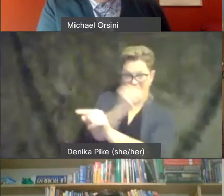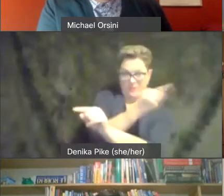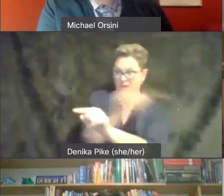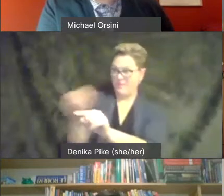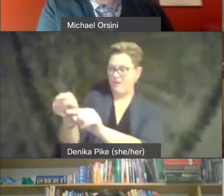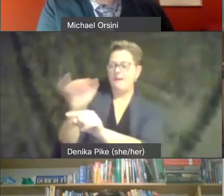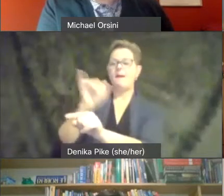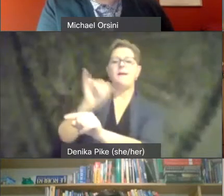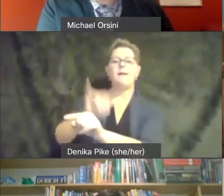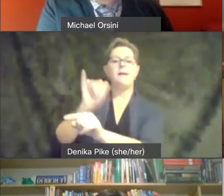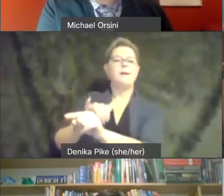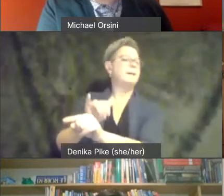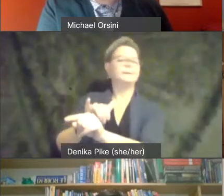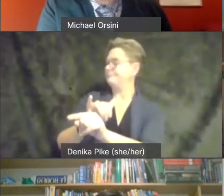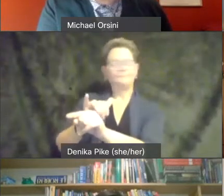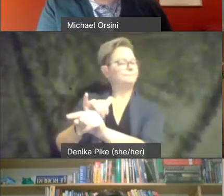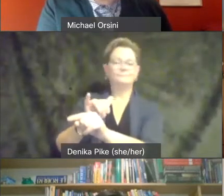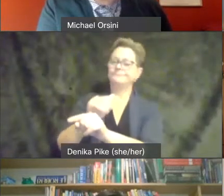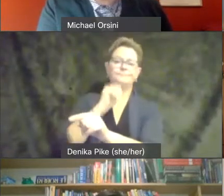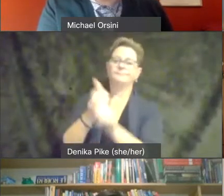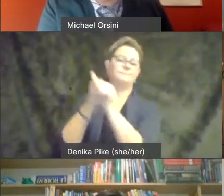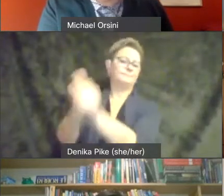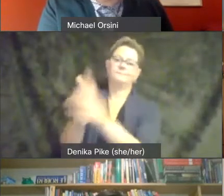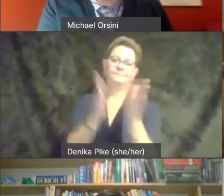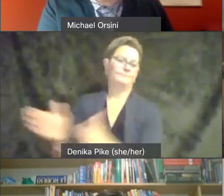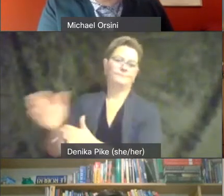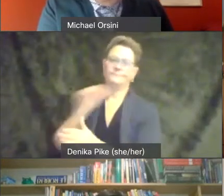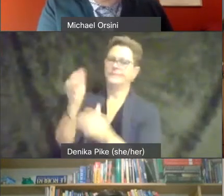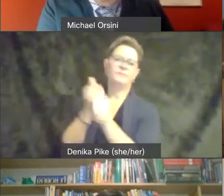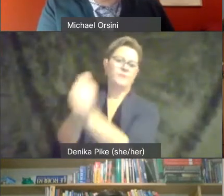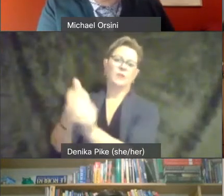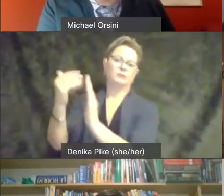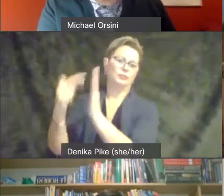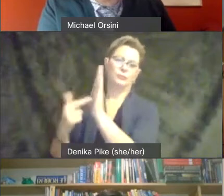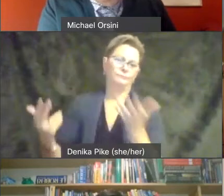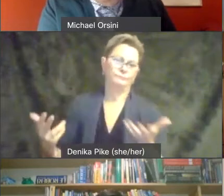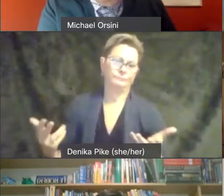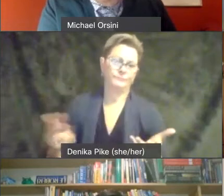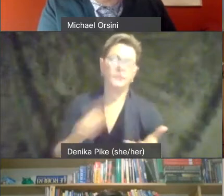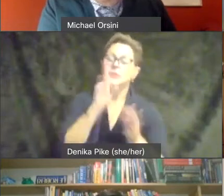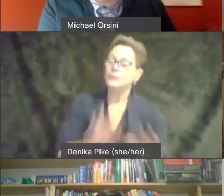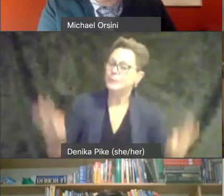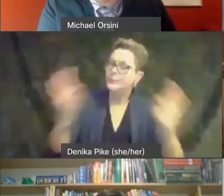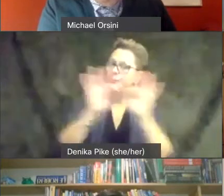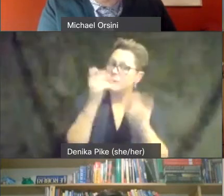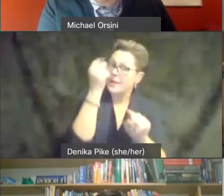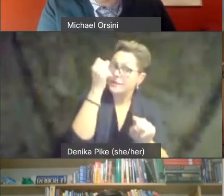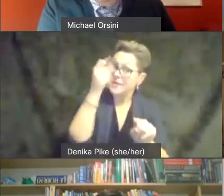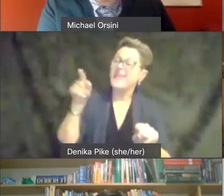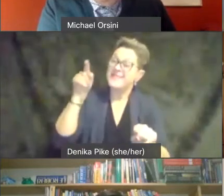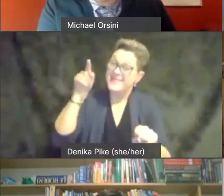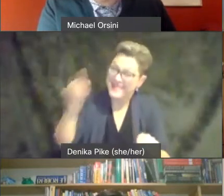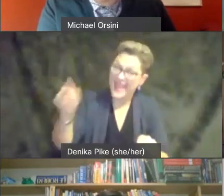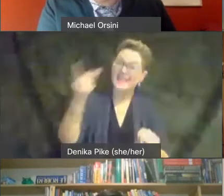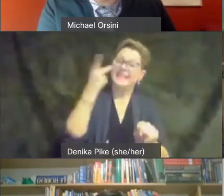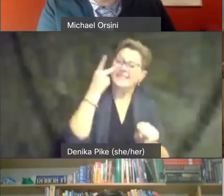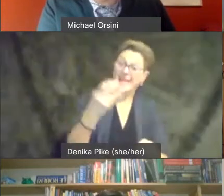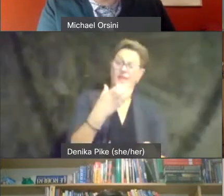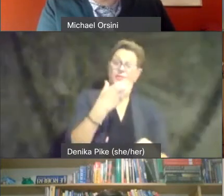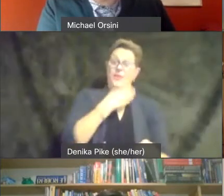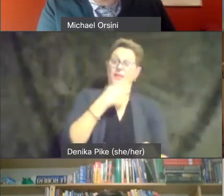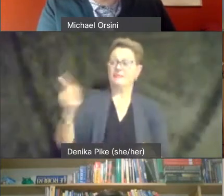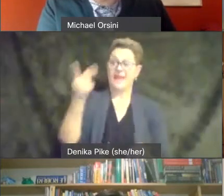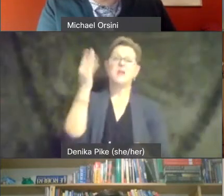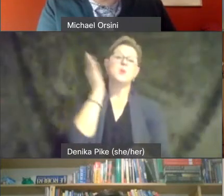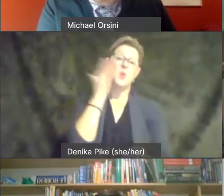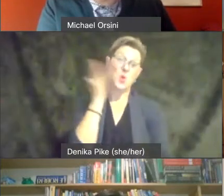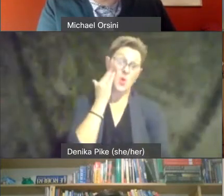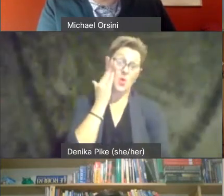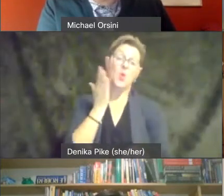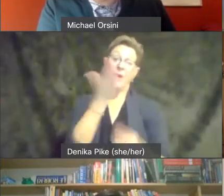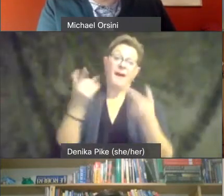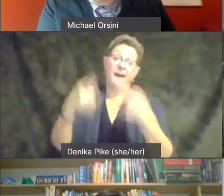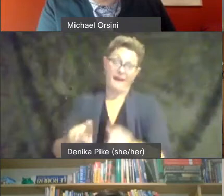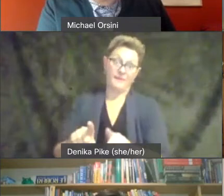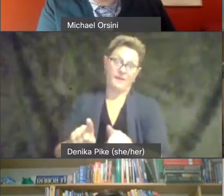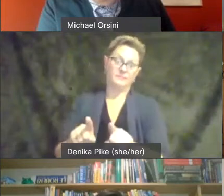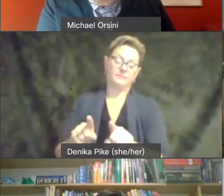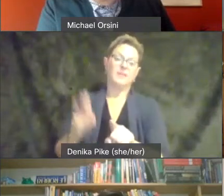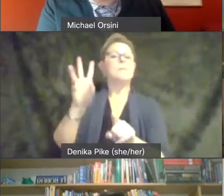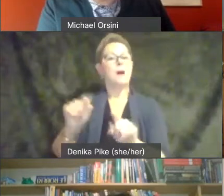Now, you can say, well, these plans, whatever just written down, they cover all threats, but it's really important to note that they did see a threat sometime in the future. It's the scale of the threat you cannot necessarily predict.